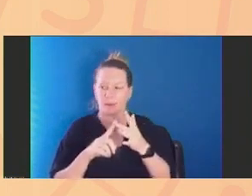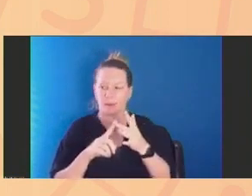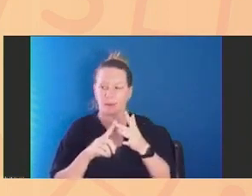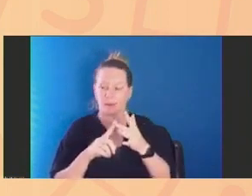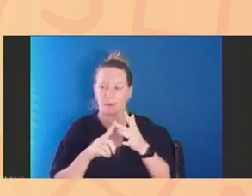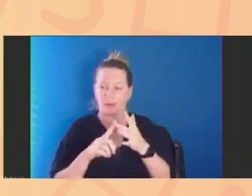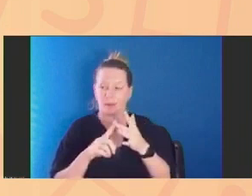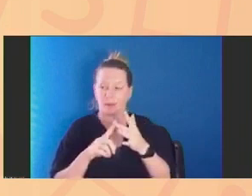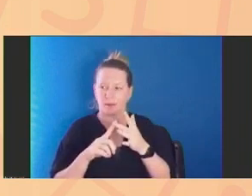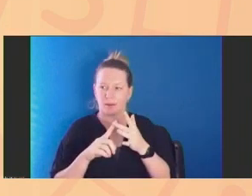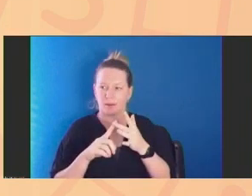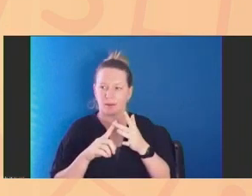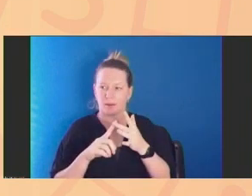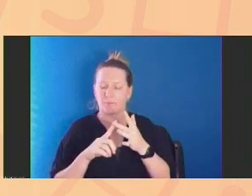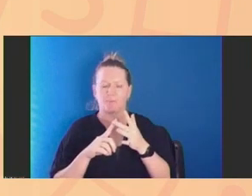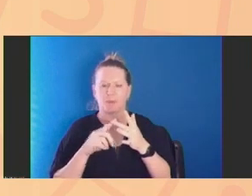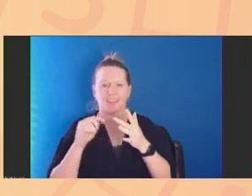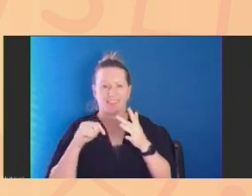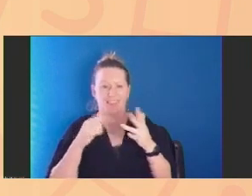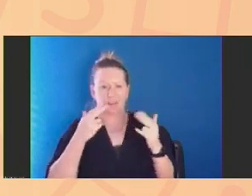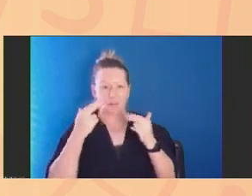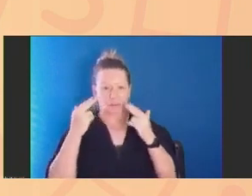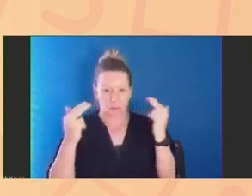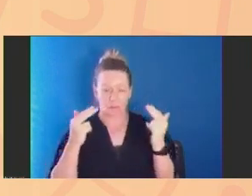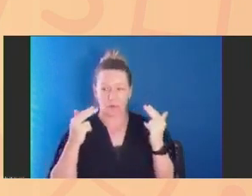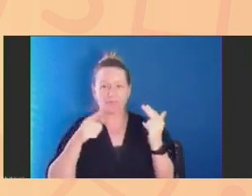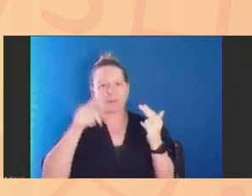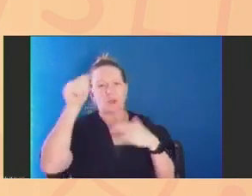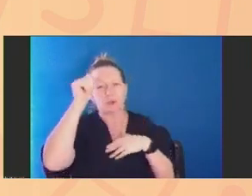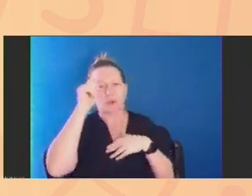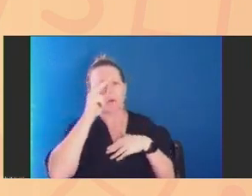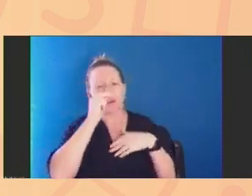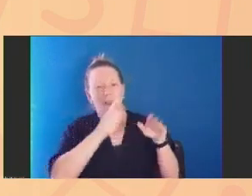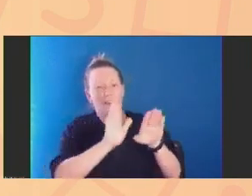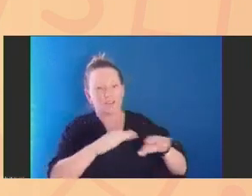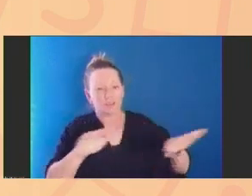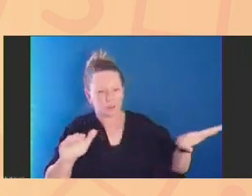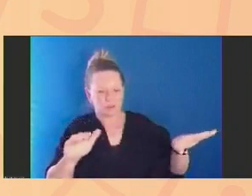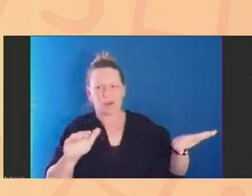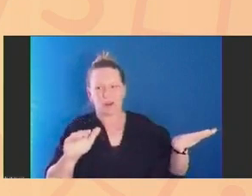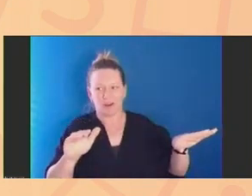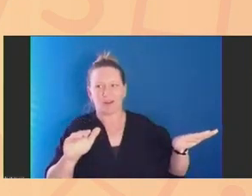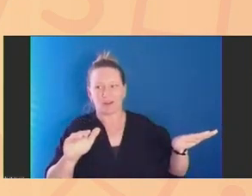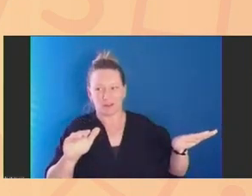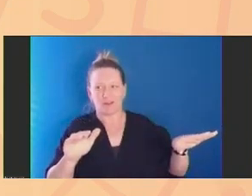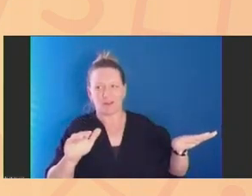So this is, this song is is a song, you know, with young children, we often get them, to we go backwards or we go forwards through a list of things.